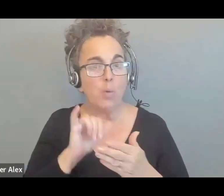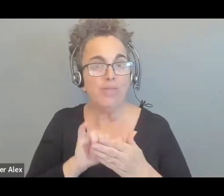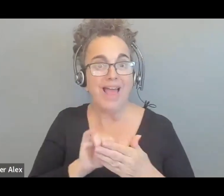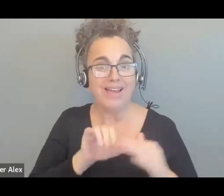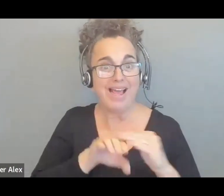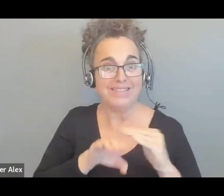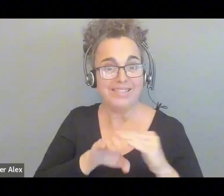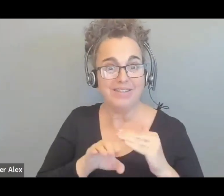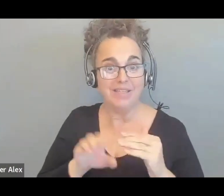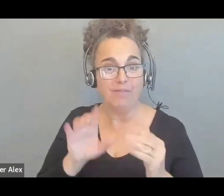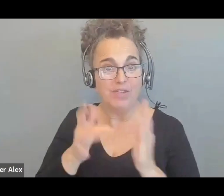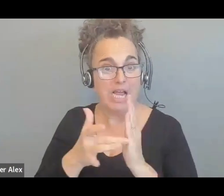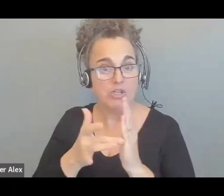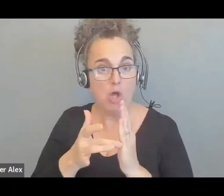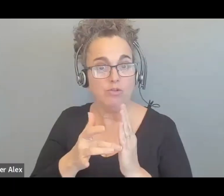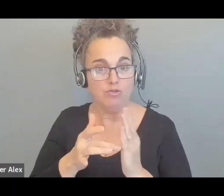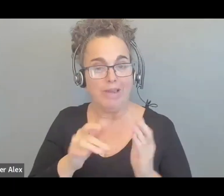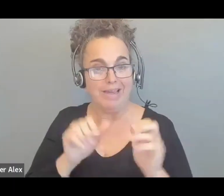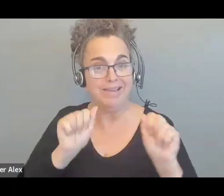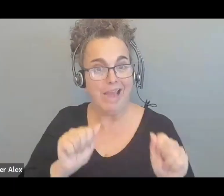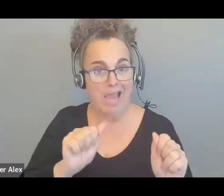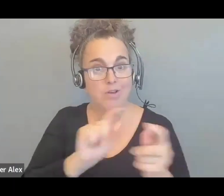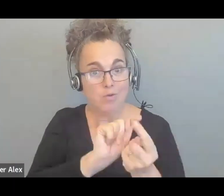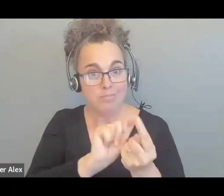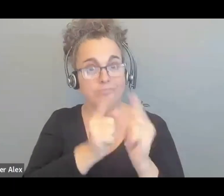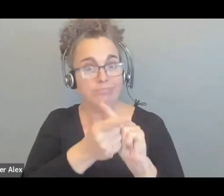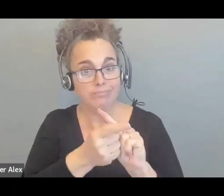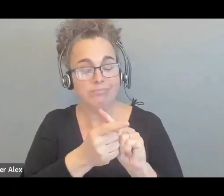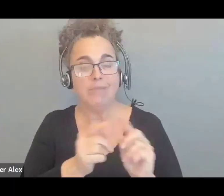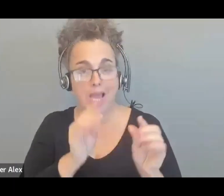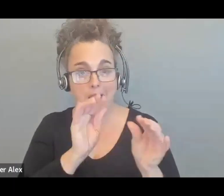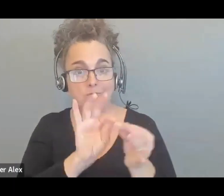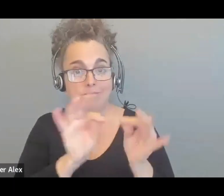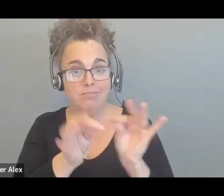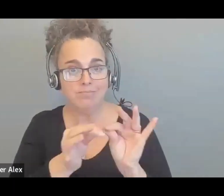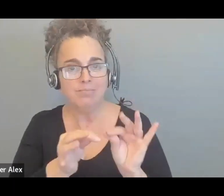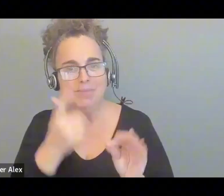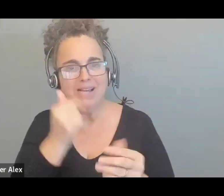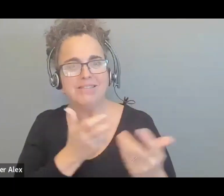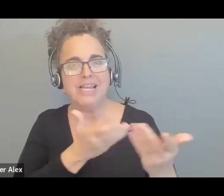because assistive technologies interact with the HTML code in the backend